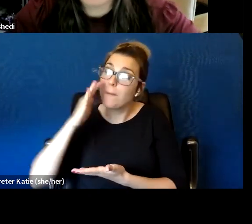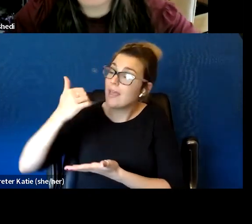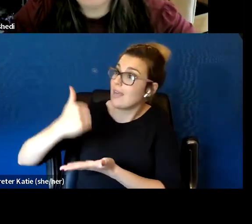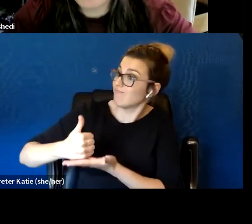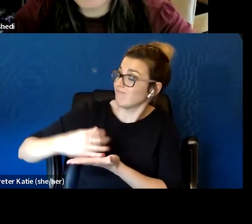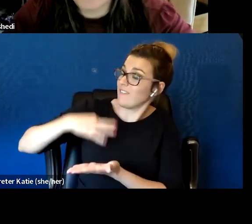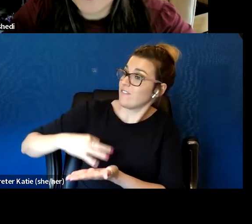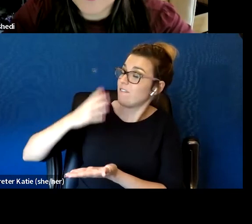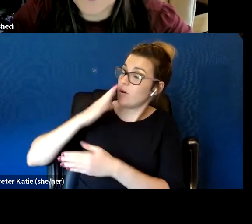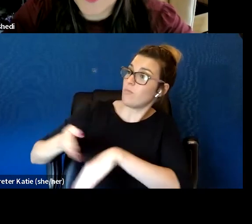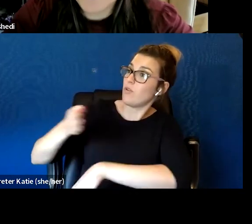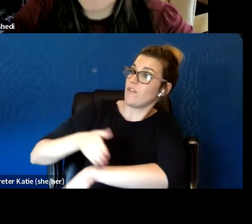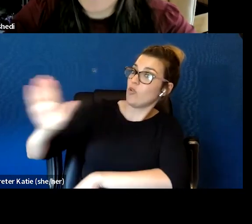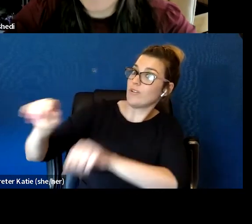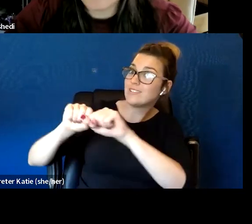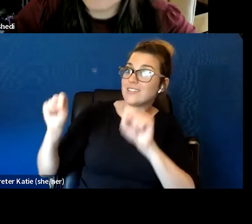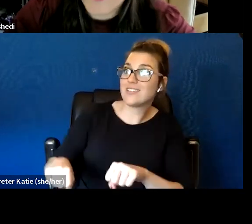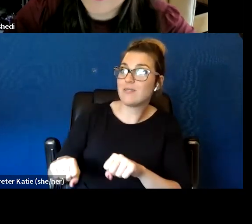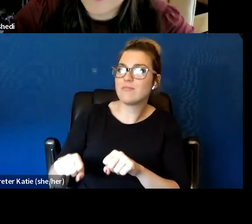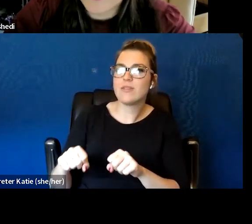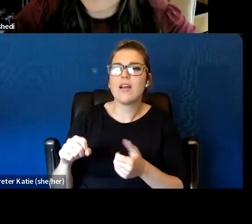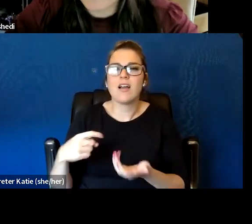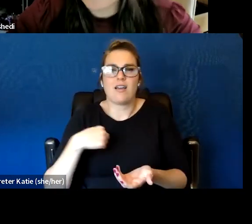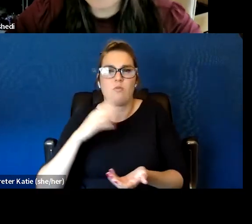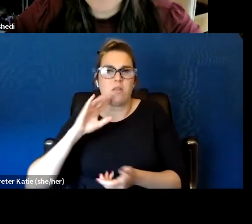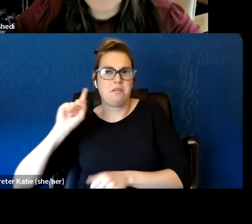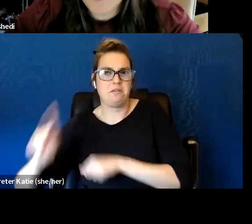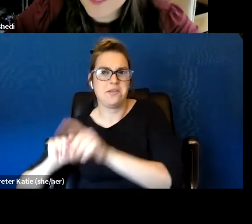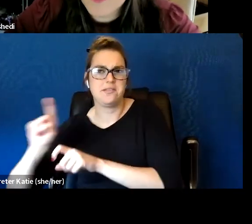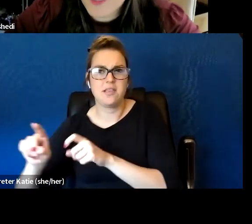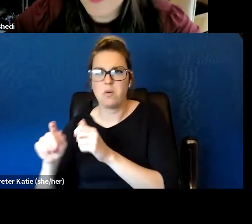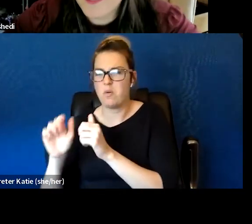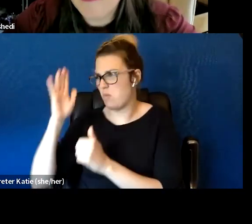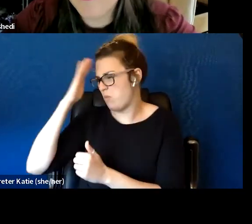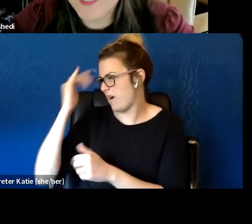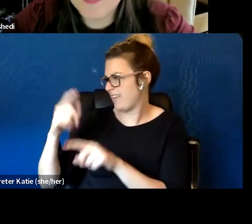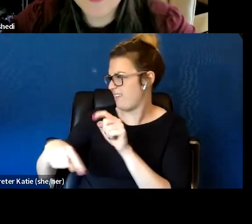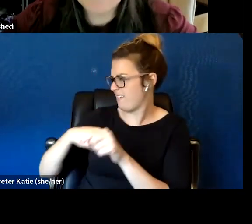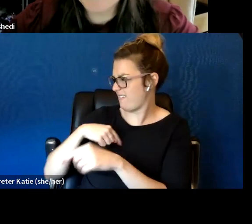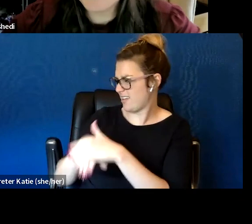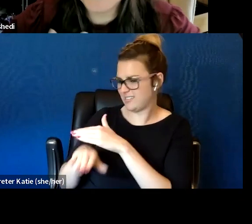what all are the reasons, or like what's behind the fact that I can't get access in X, Y or Z way can sometimes be useful.